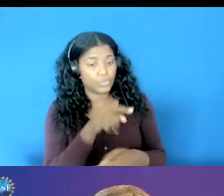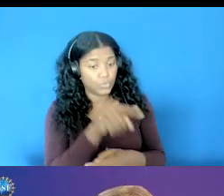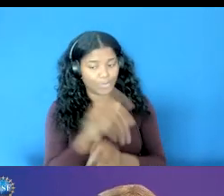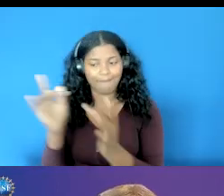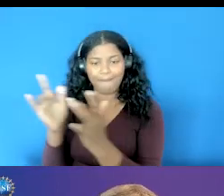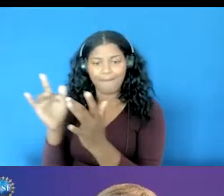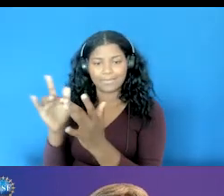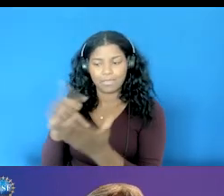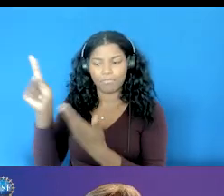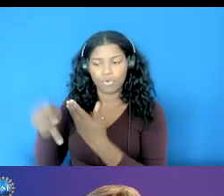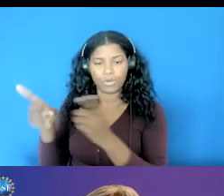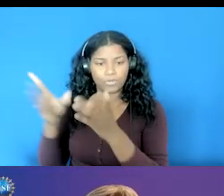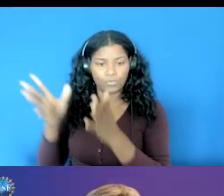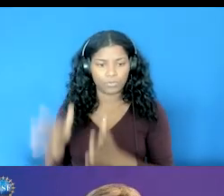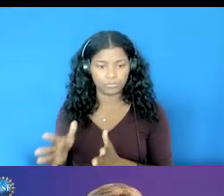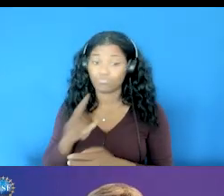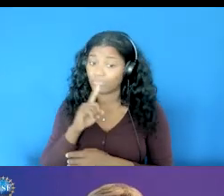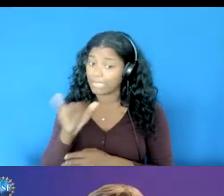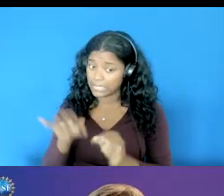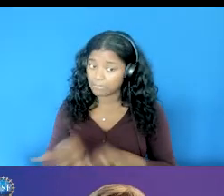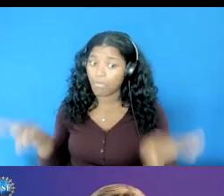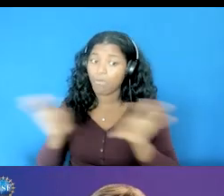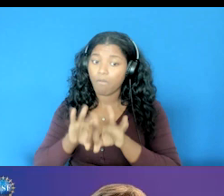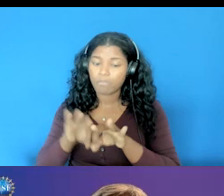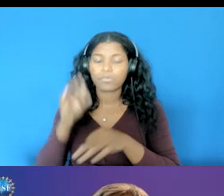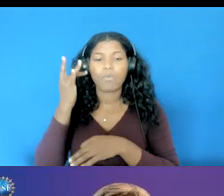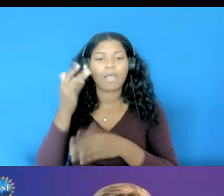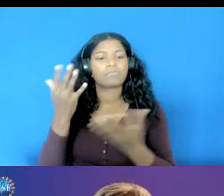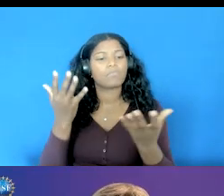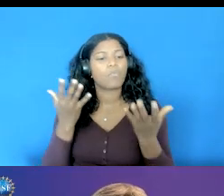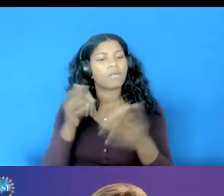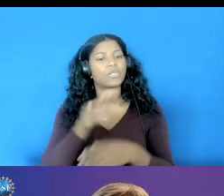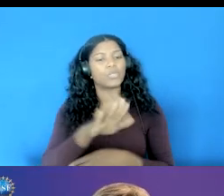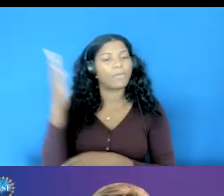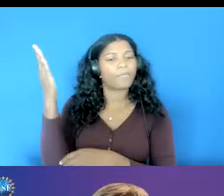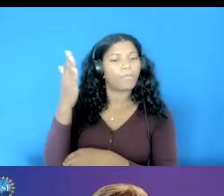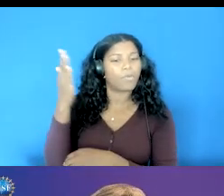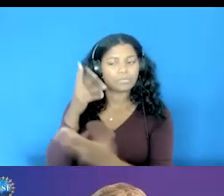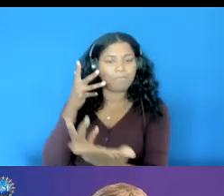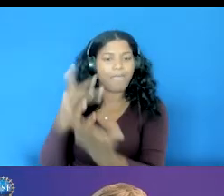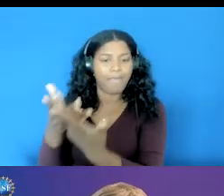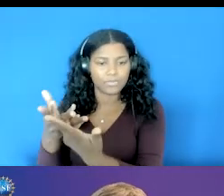This, it's an important part of our job to get your proposal before the most suitable panel of reviewers.